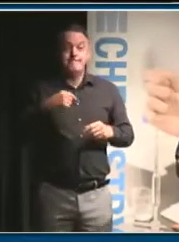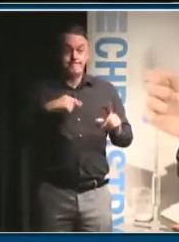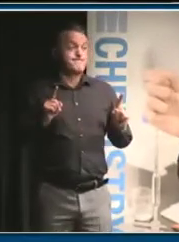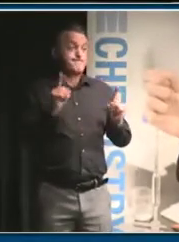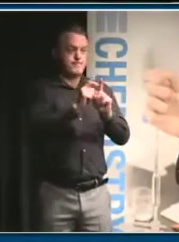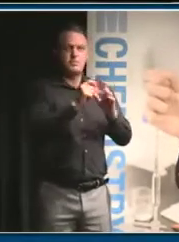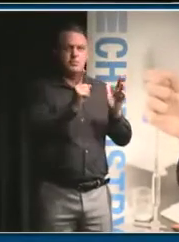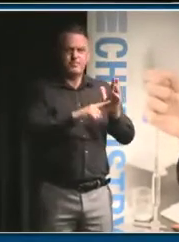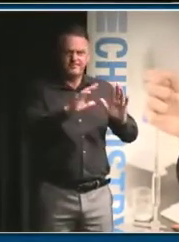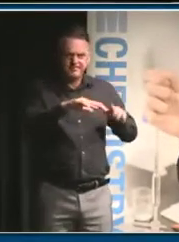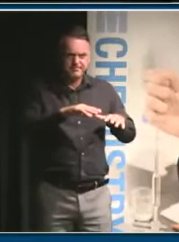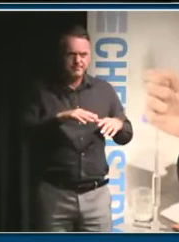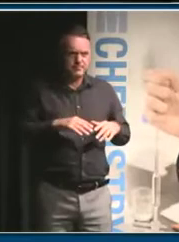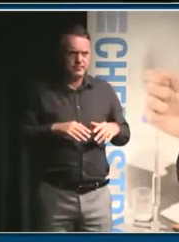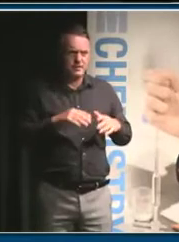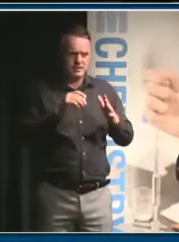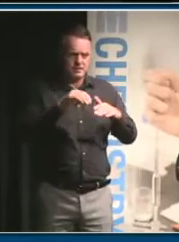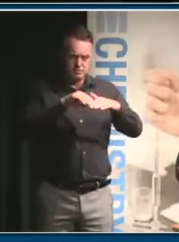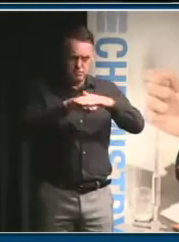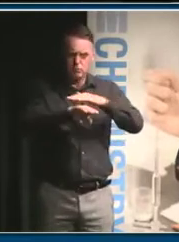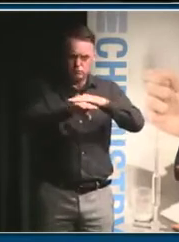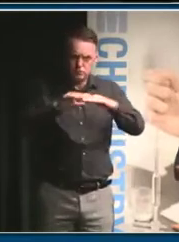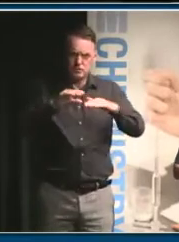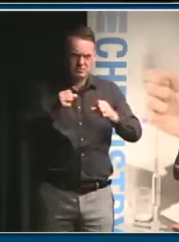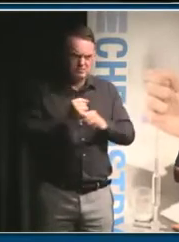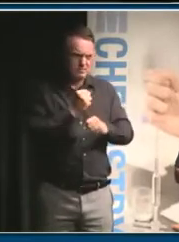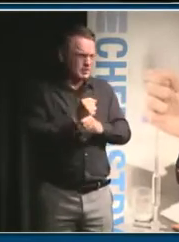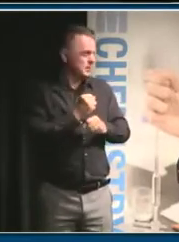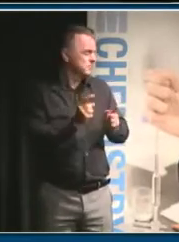and say “Well, wait a minute Polaroid has been manufacturing these things, all these solvents,